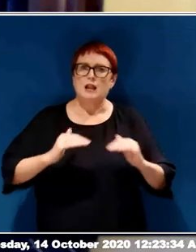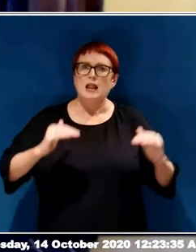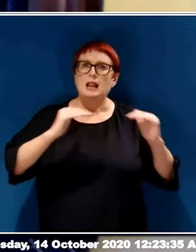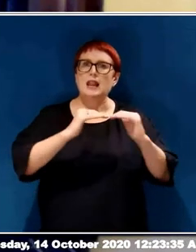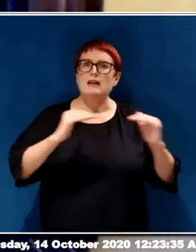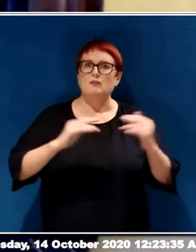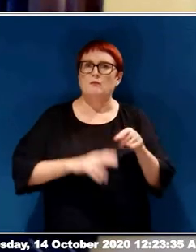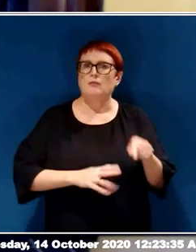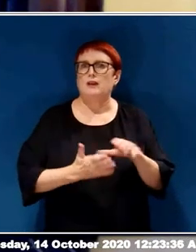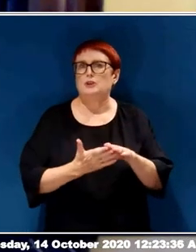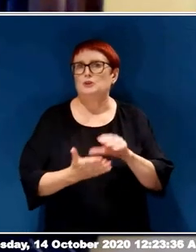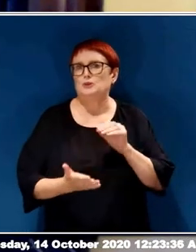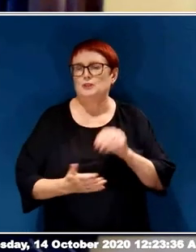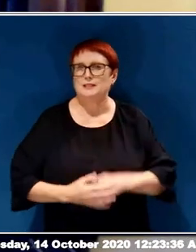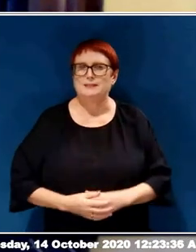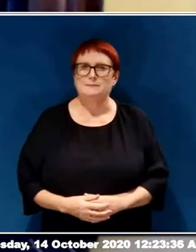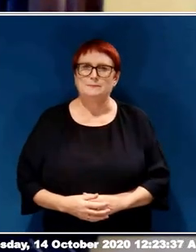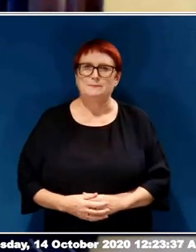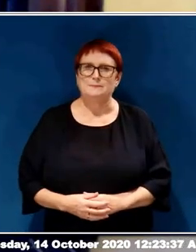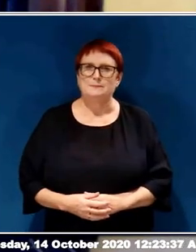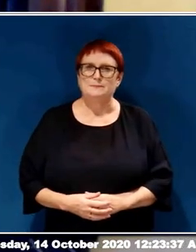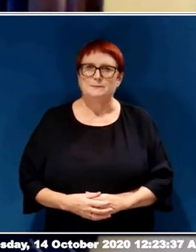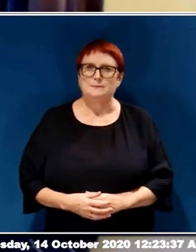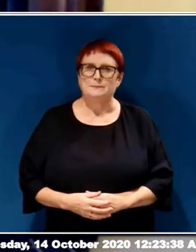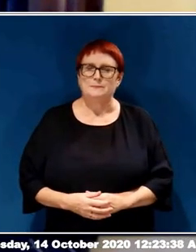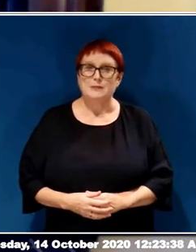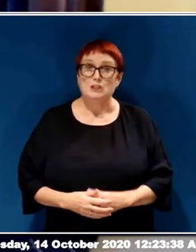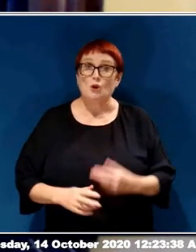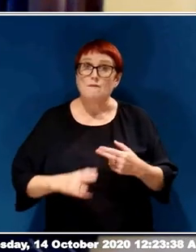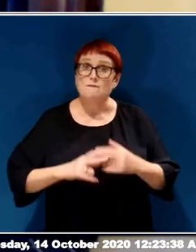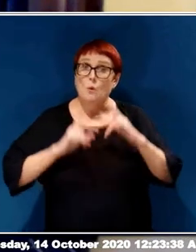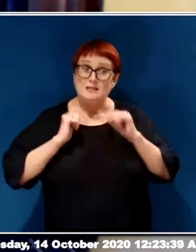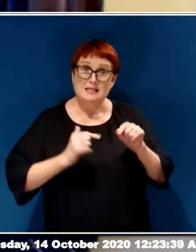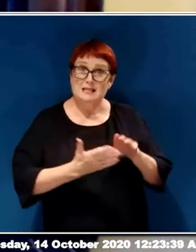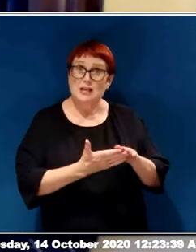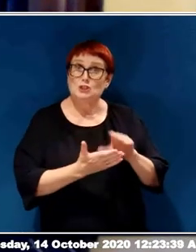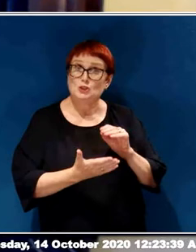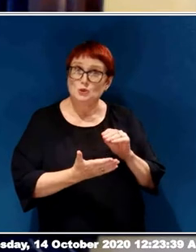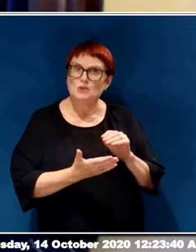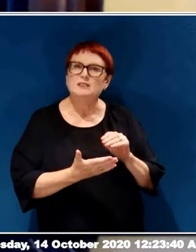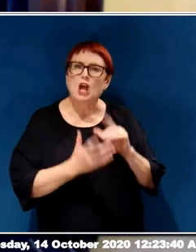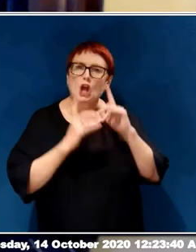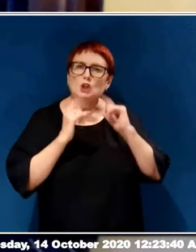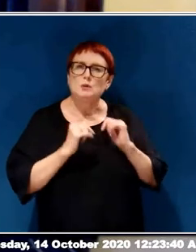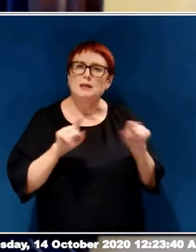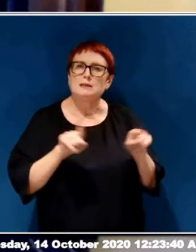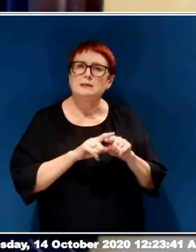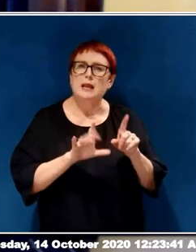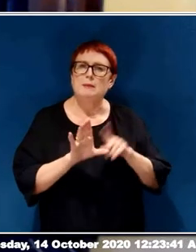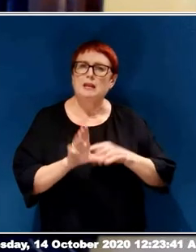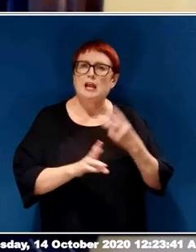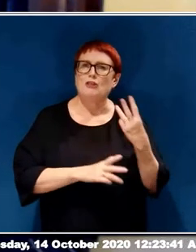expected of a Year 3 student but the rest of the class might be taught and